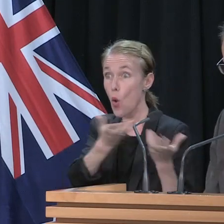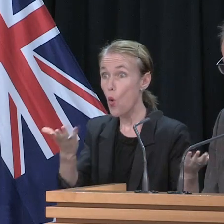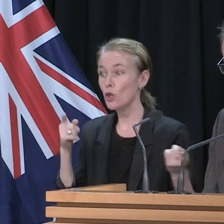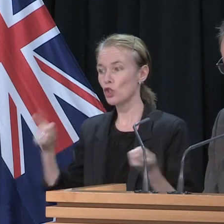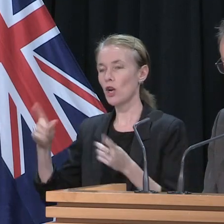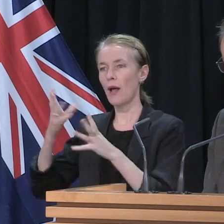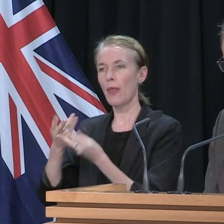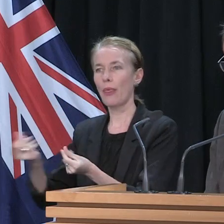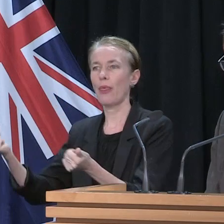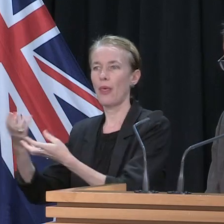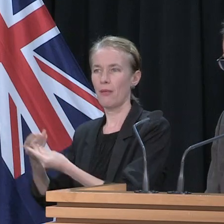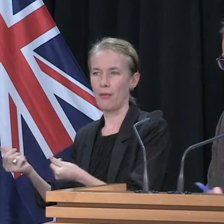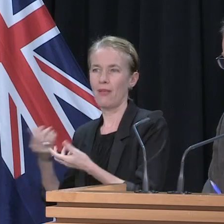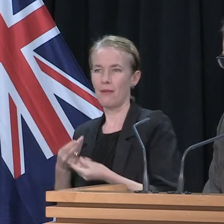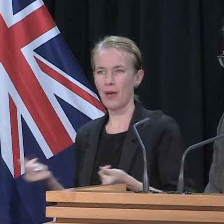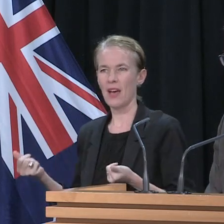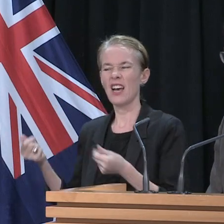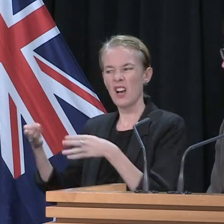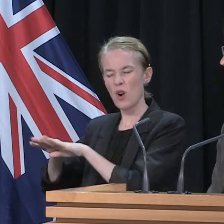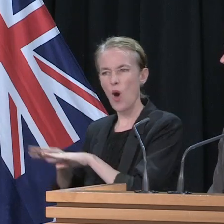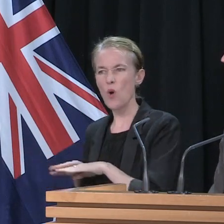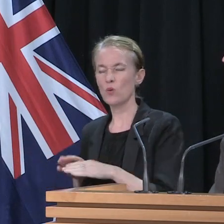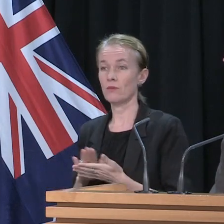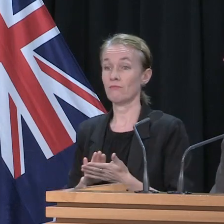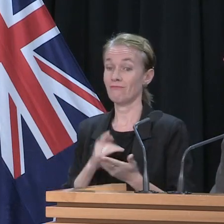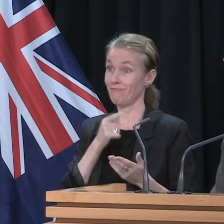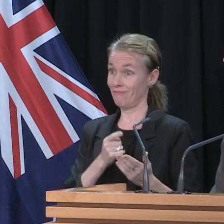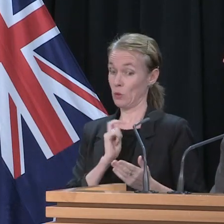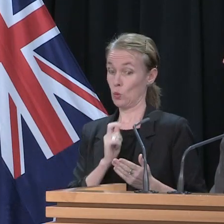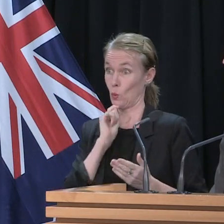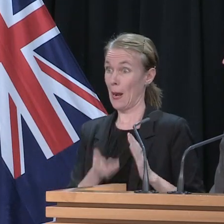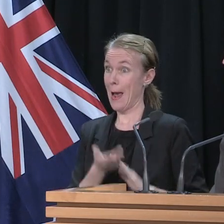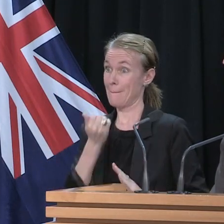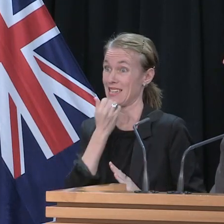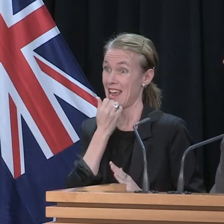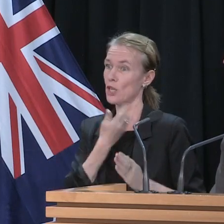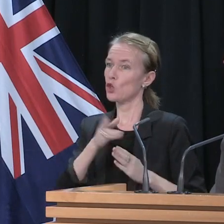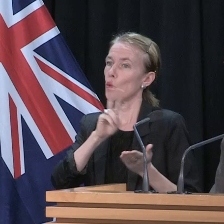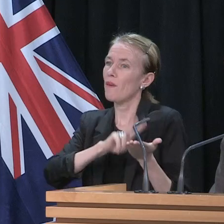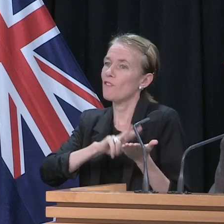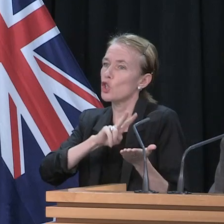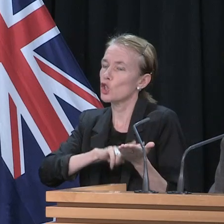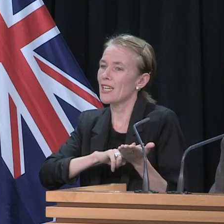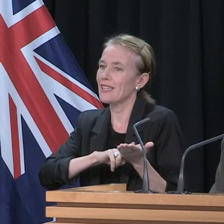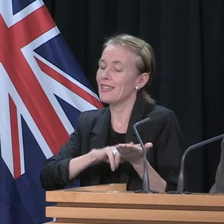that we have released certainly hasn't. It's being updated, that information is